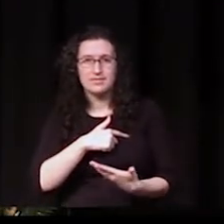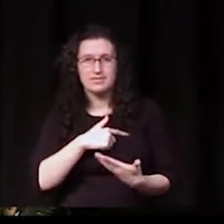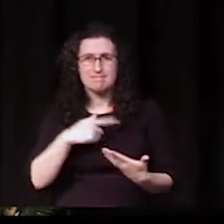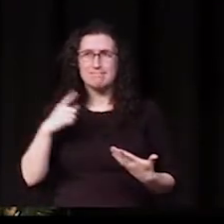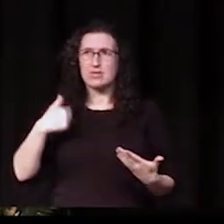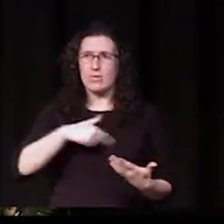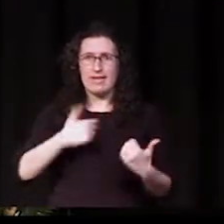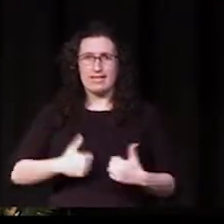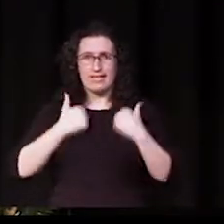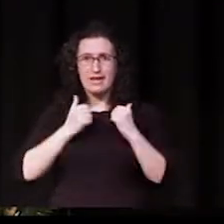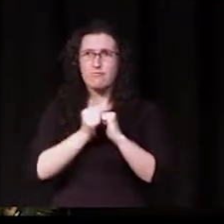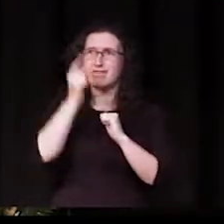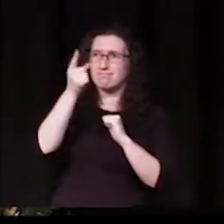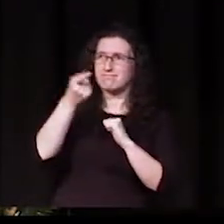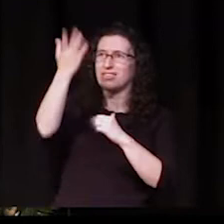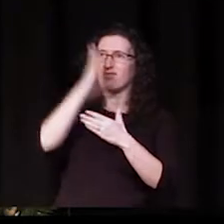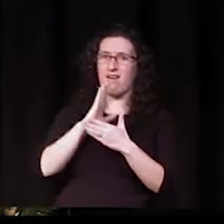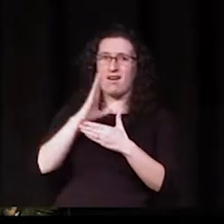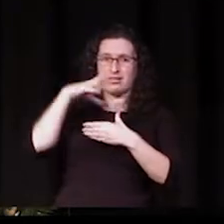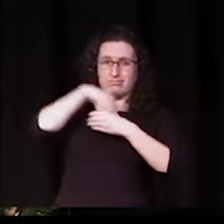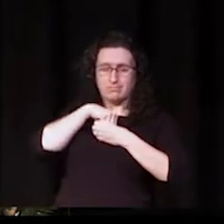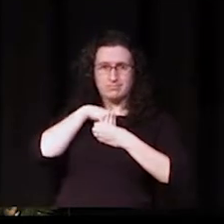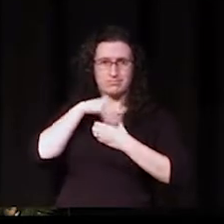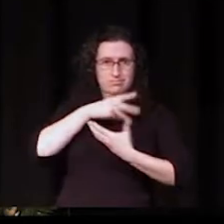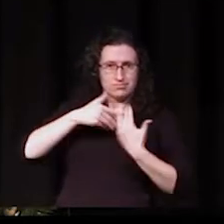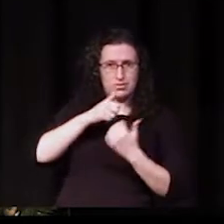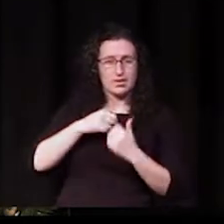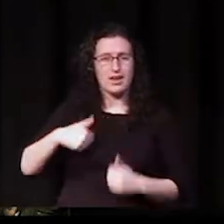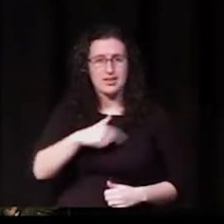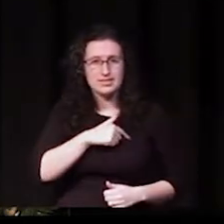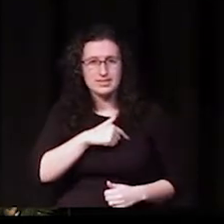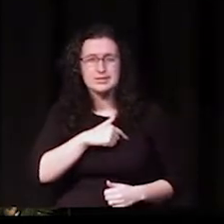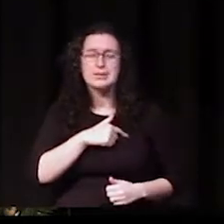And so this morning, I want us to look at some of those promises of God.